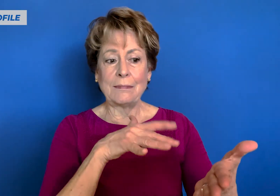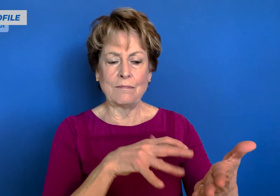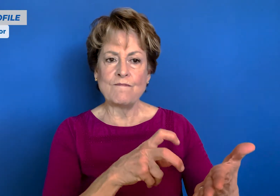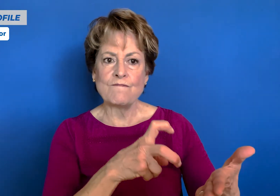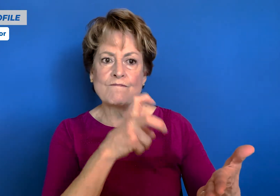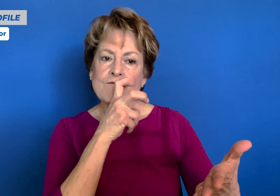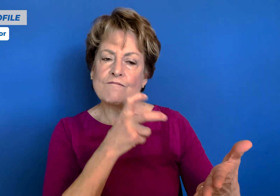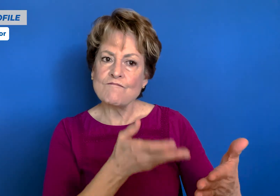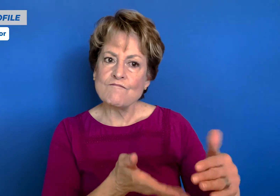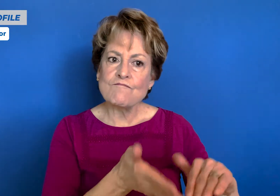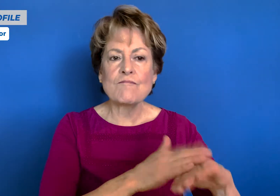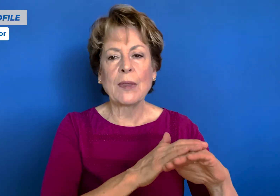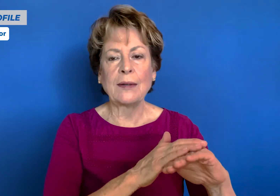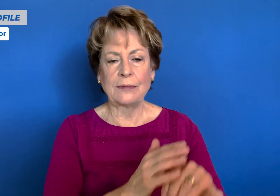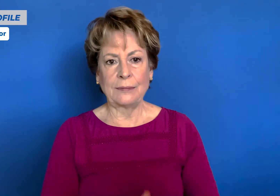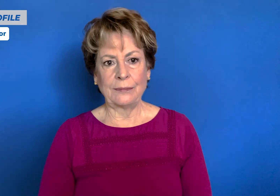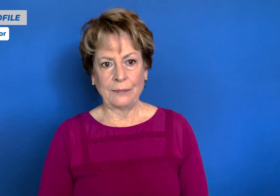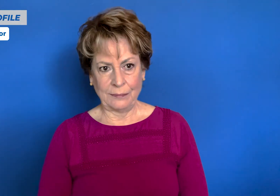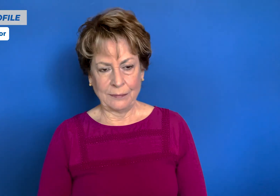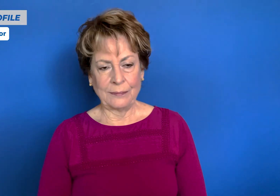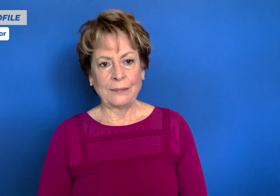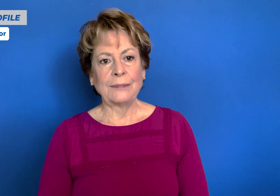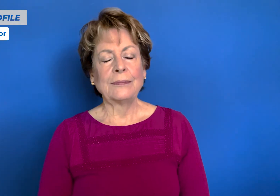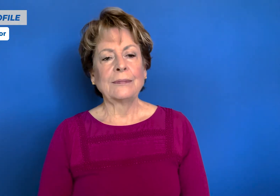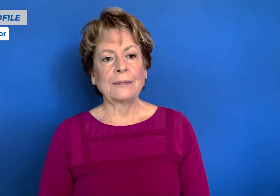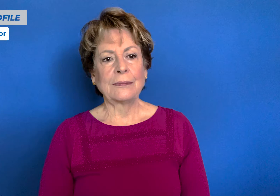The second theme is “Academic Rigor”.